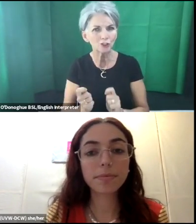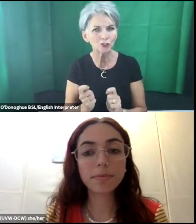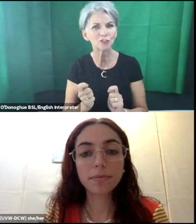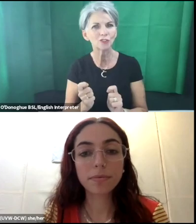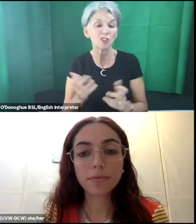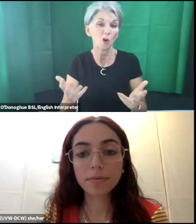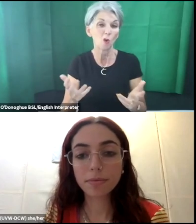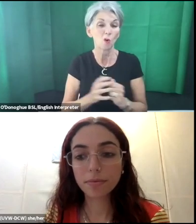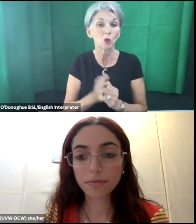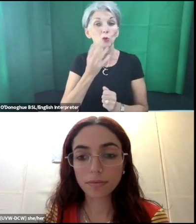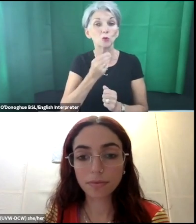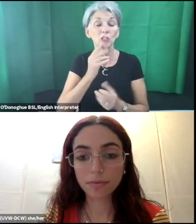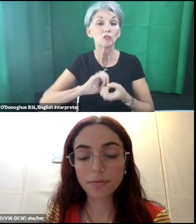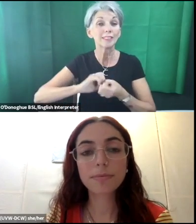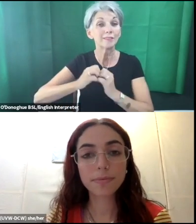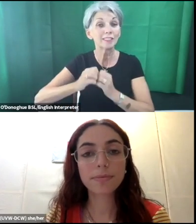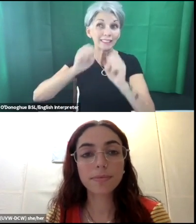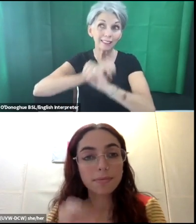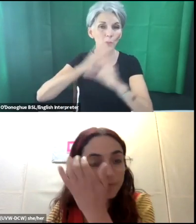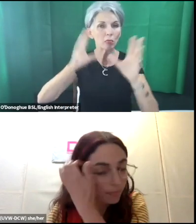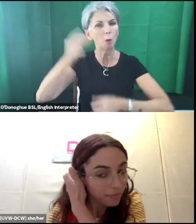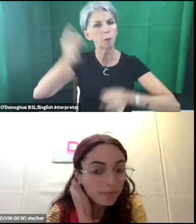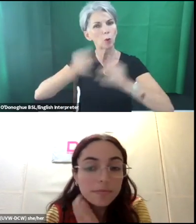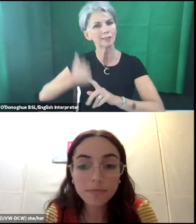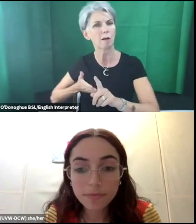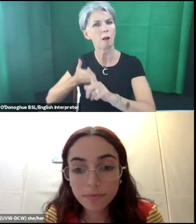So using creativity with a political goal in mind.